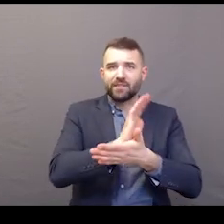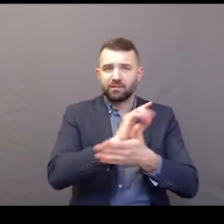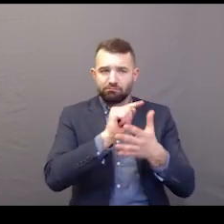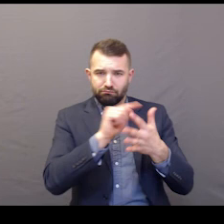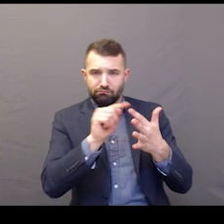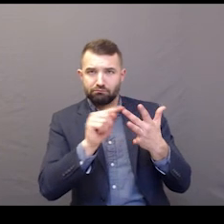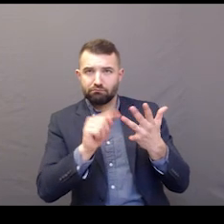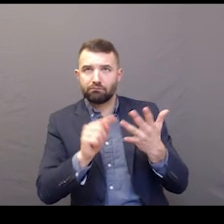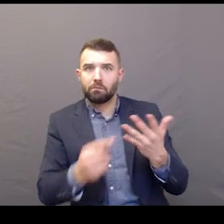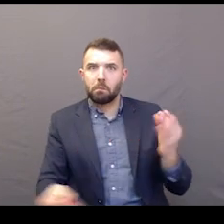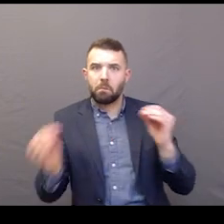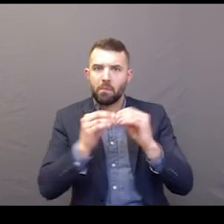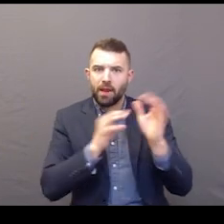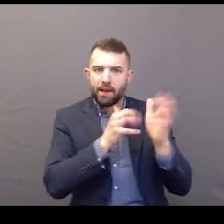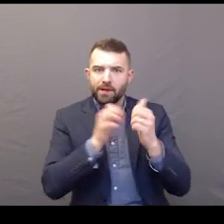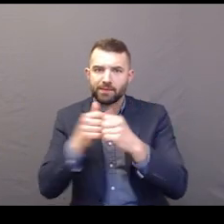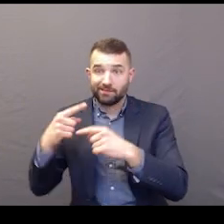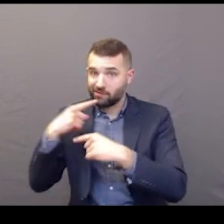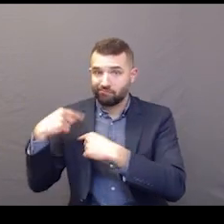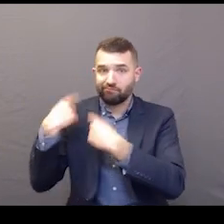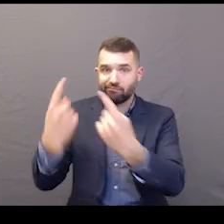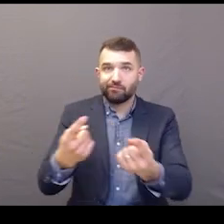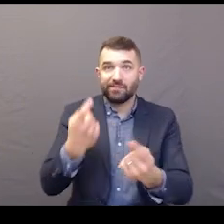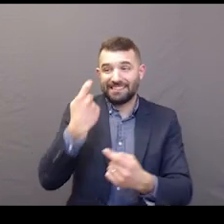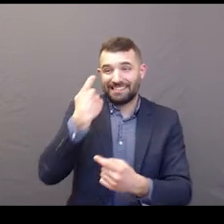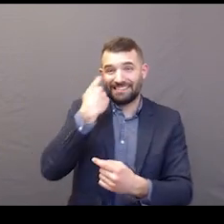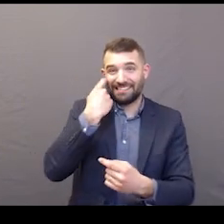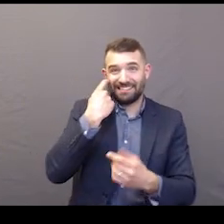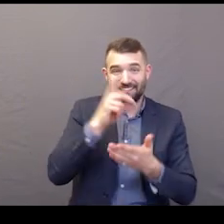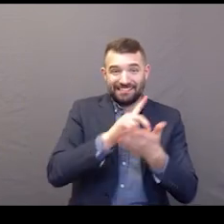more recently. For the latest designs, please visit our online open house.